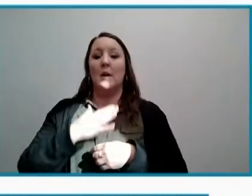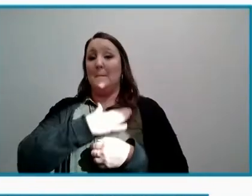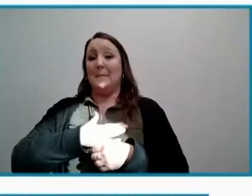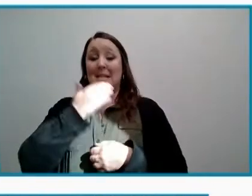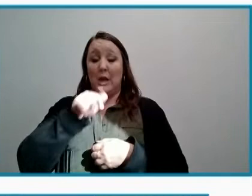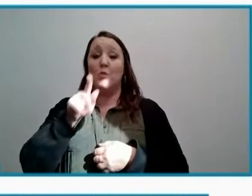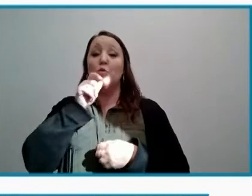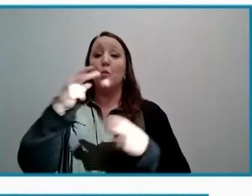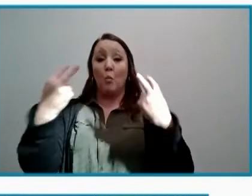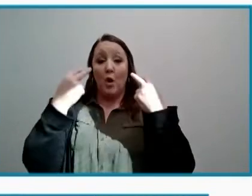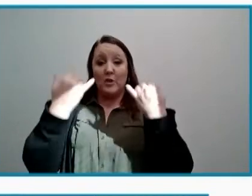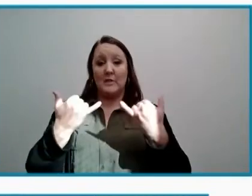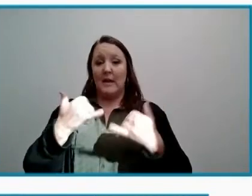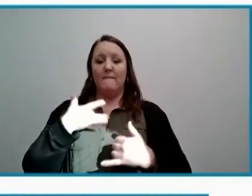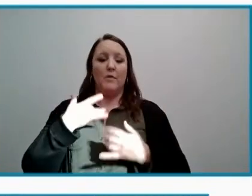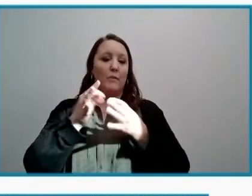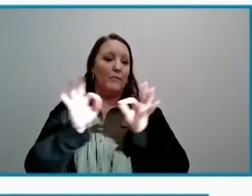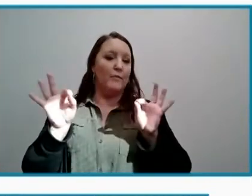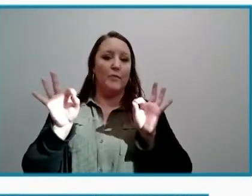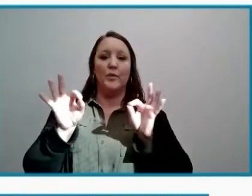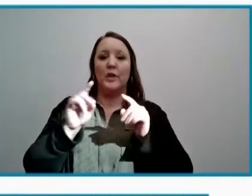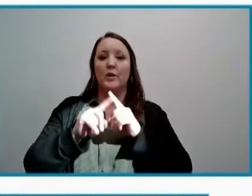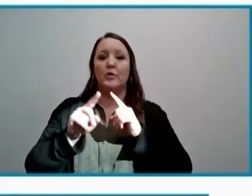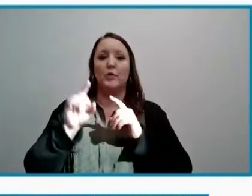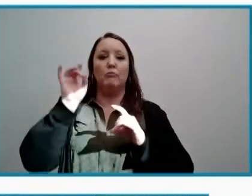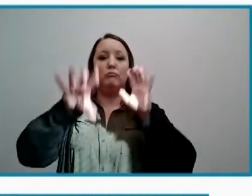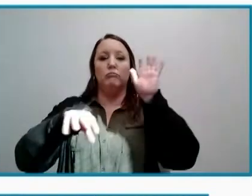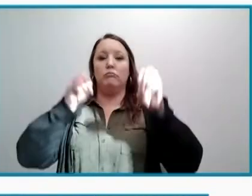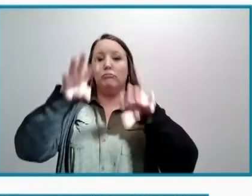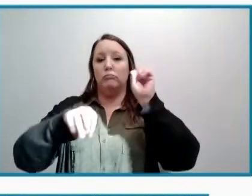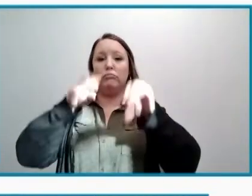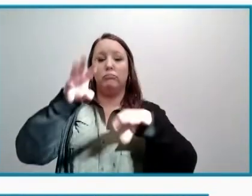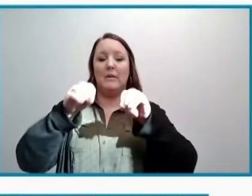feel free to throw some questions in the chat and otherwise you'll just leave it